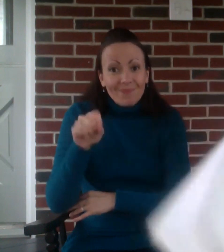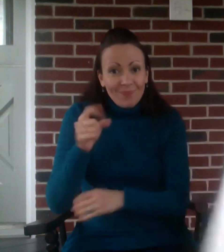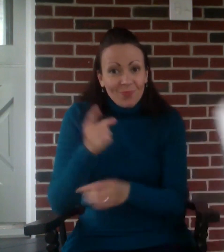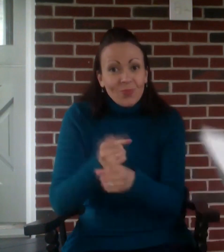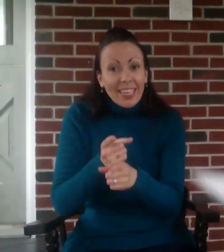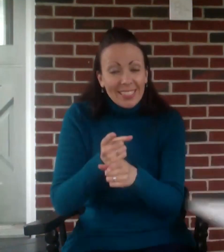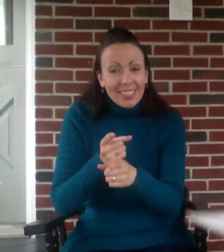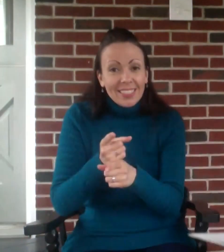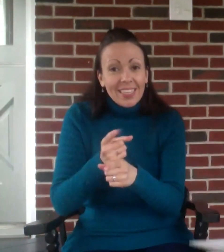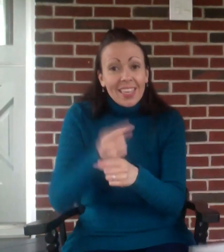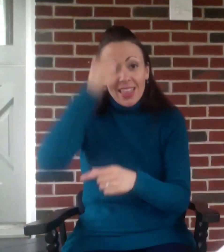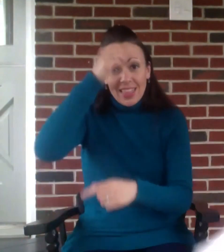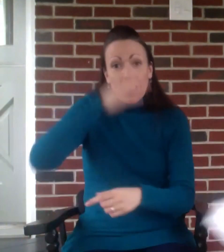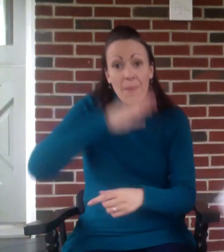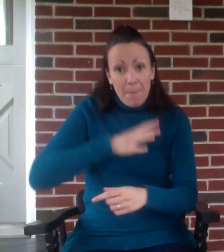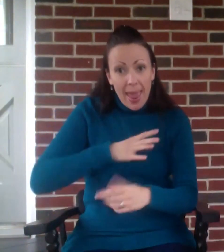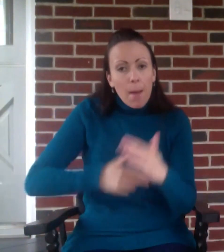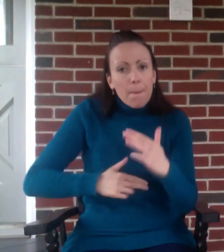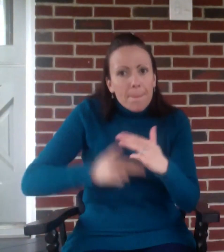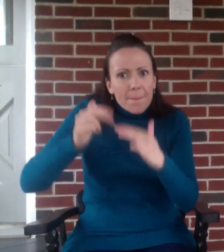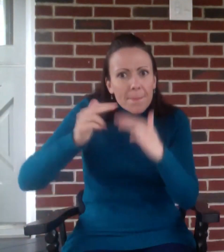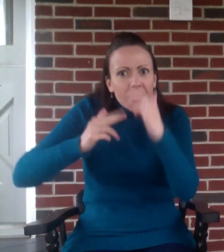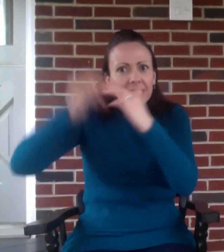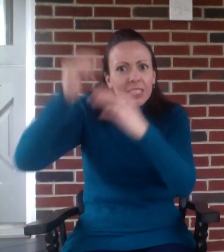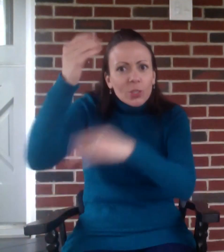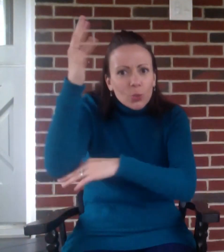Under the old man's hand a forest emerged.